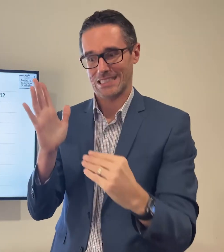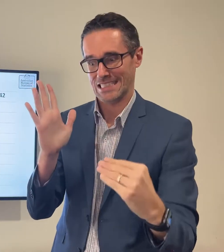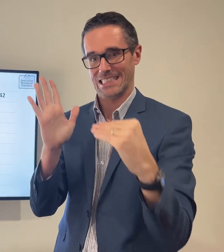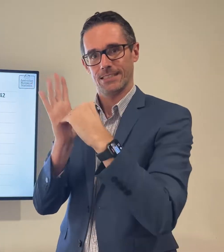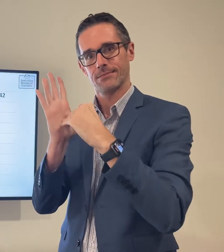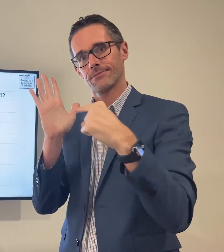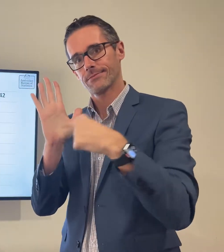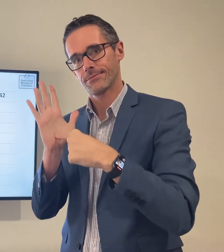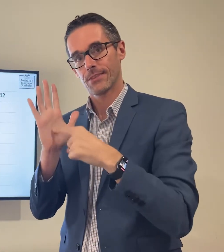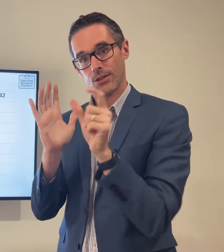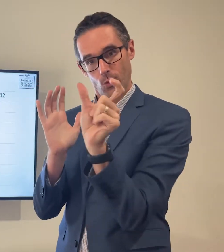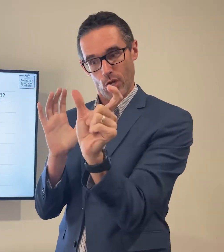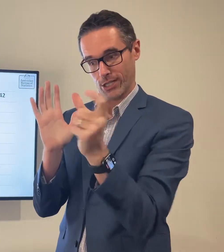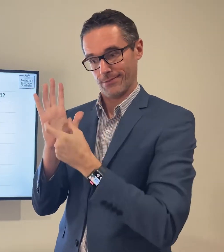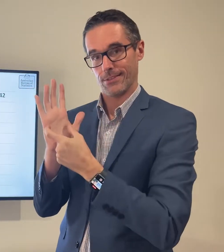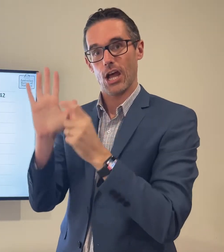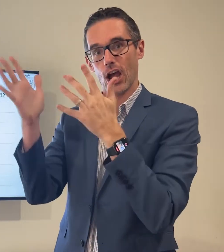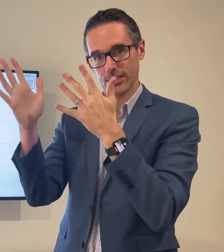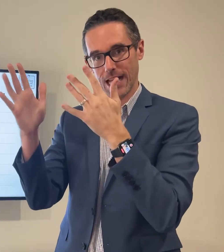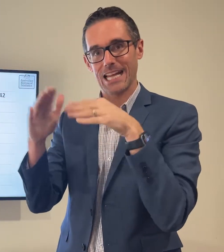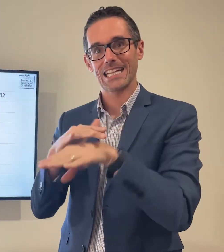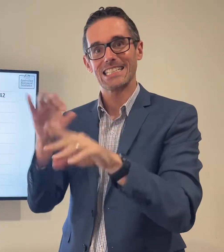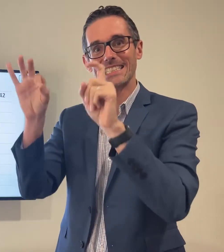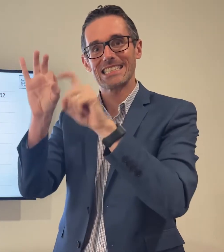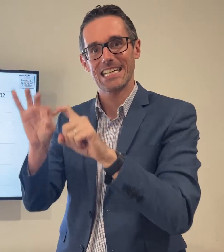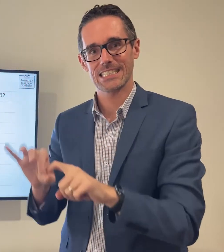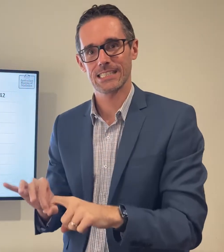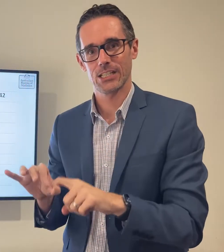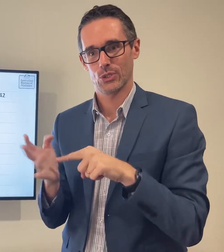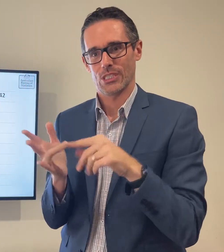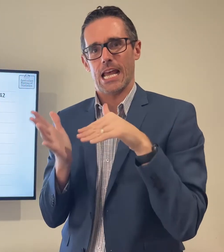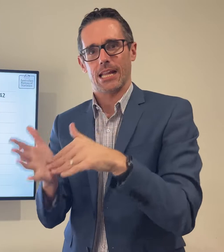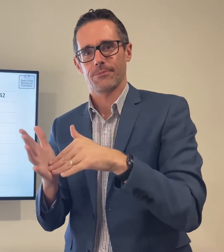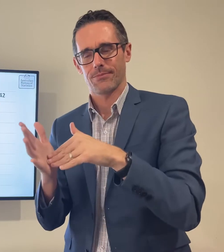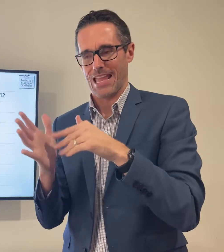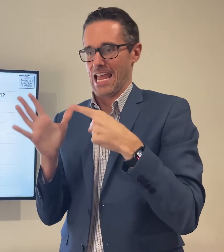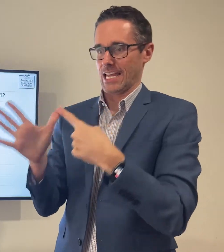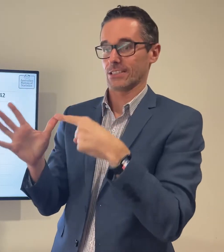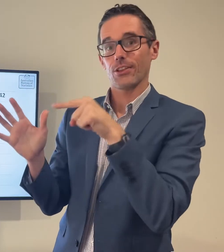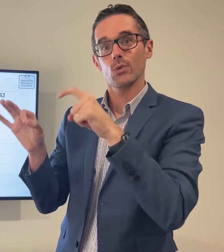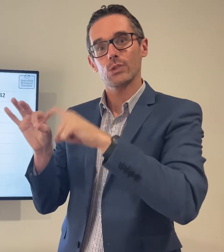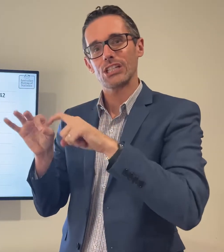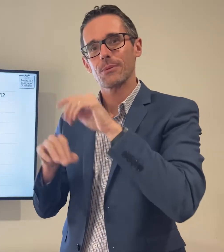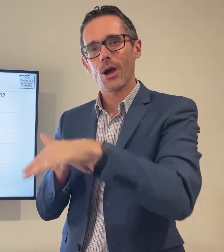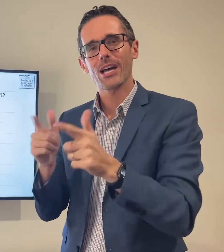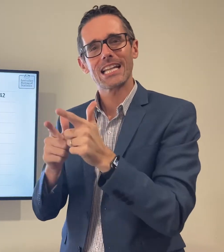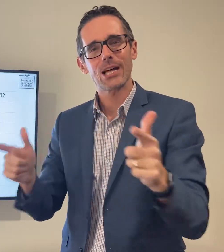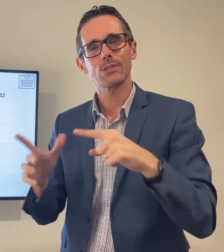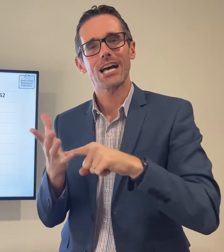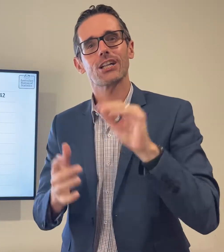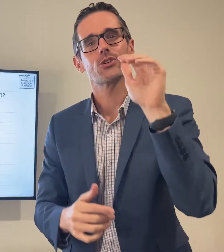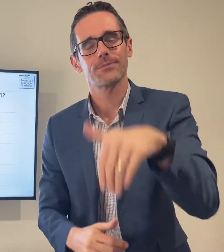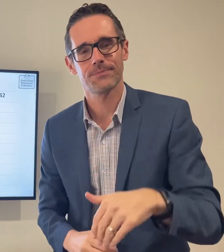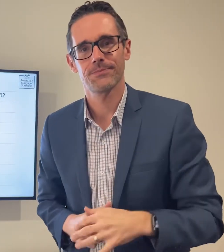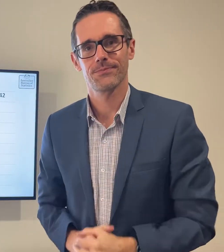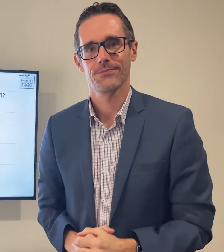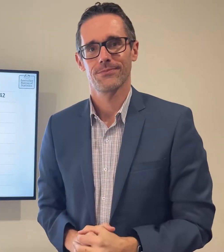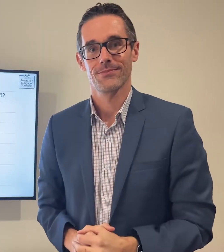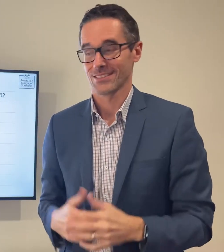‘Auslan’ represented as a language option in the Census. This enabled people to give an accurate answer to the question, “which language do you